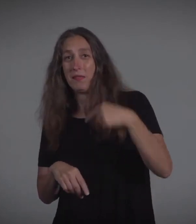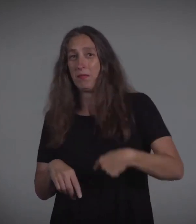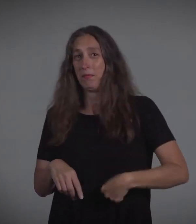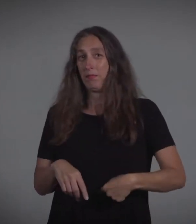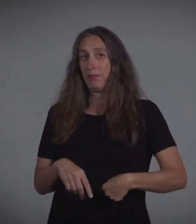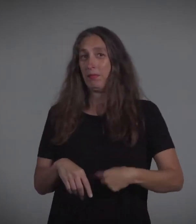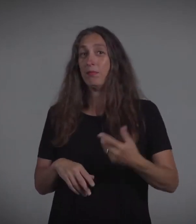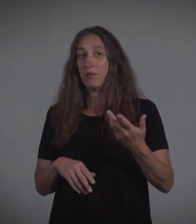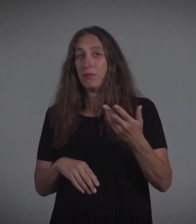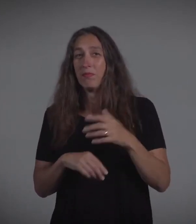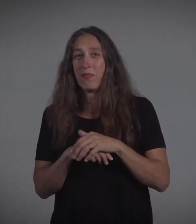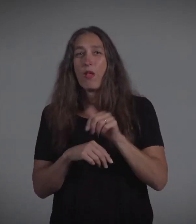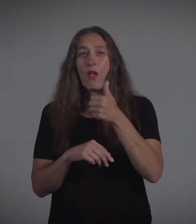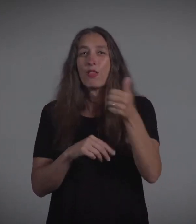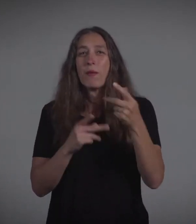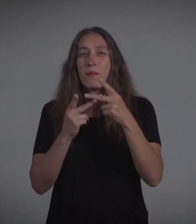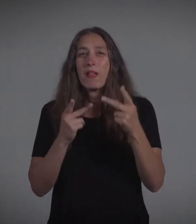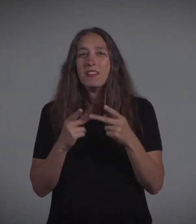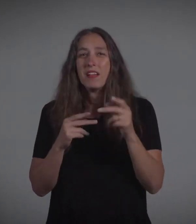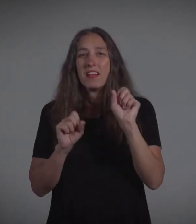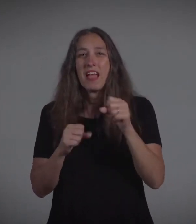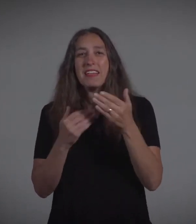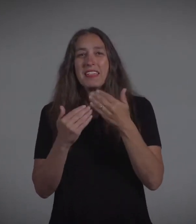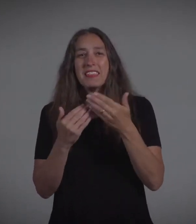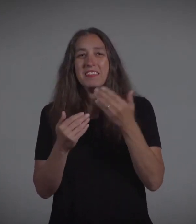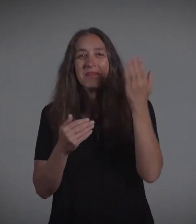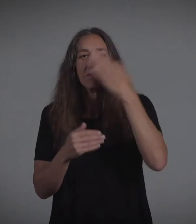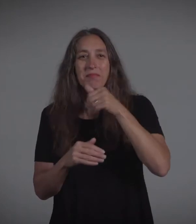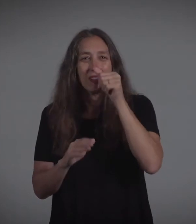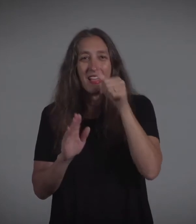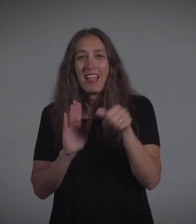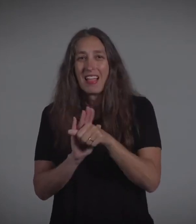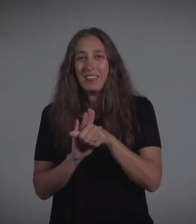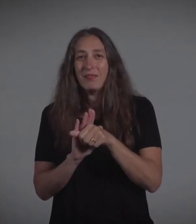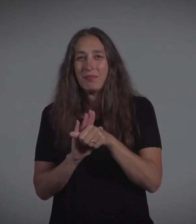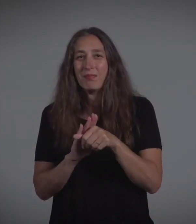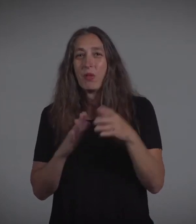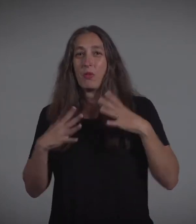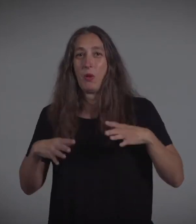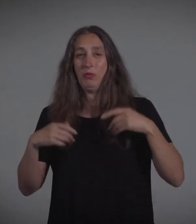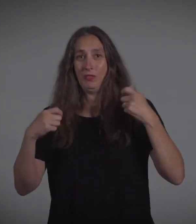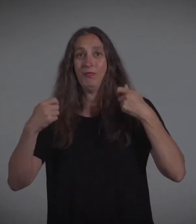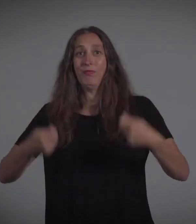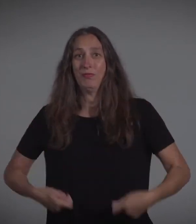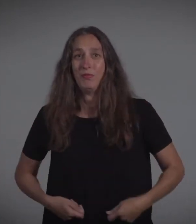places others can't see because clothes cover it up. The abuse stays hidden this way.